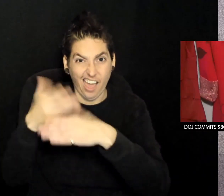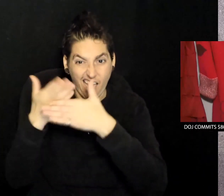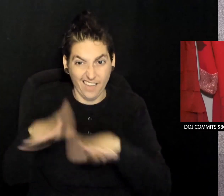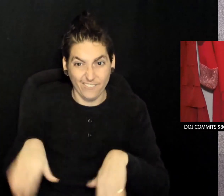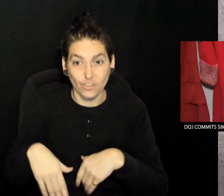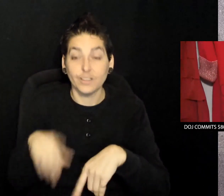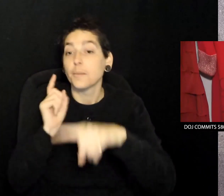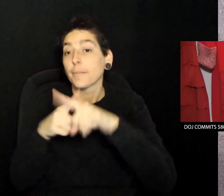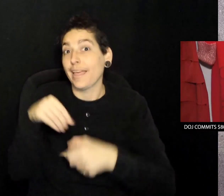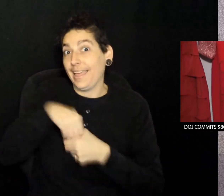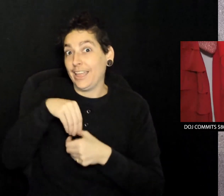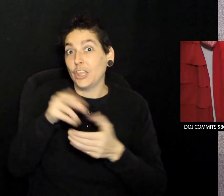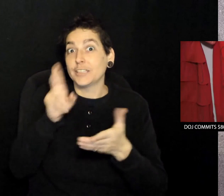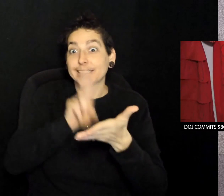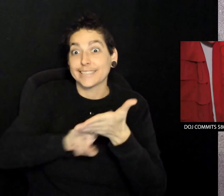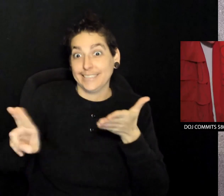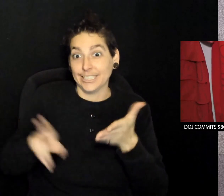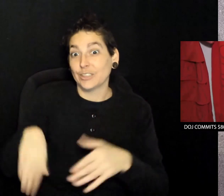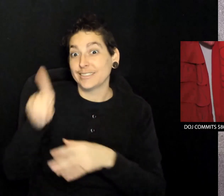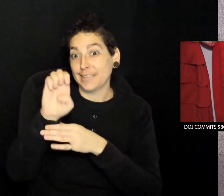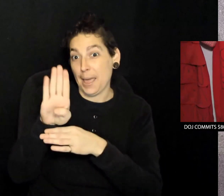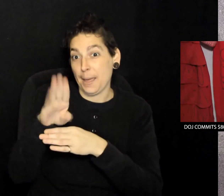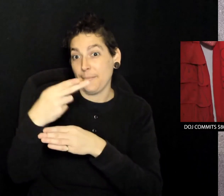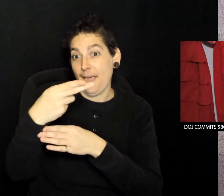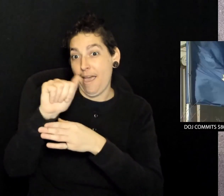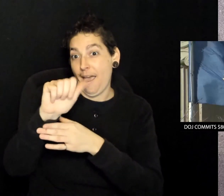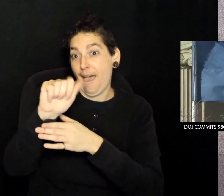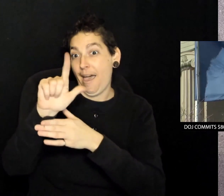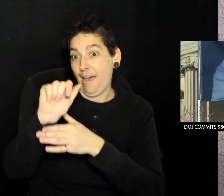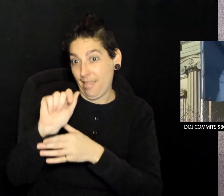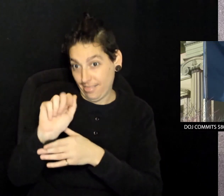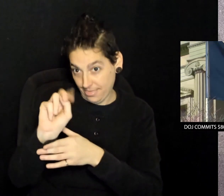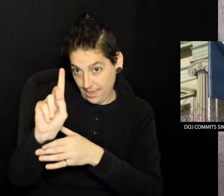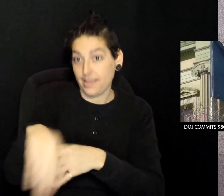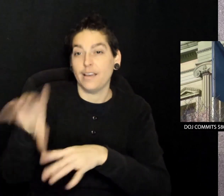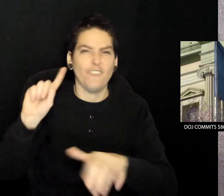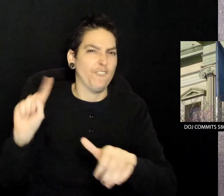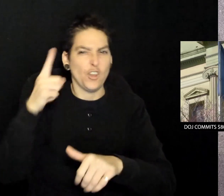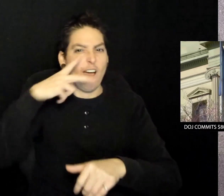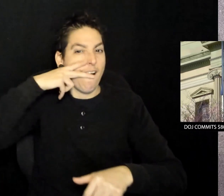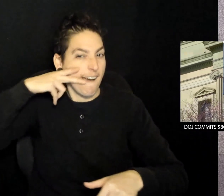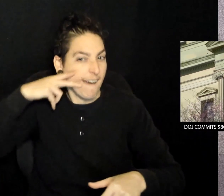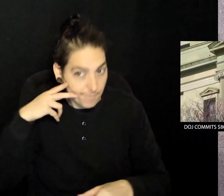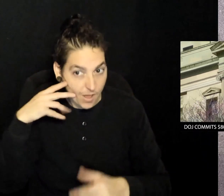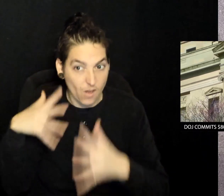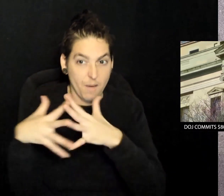the DoJ says on some reservations Native American women are murdered